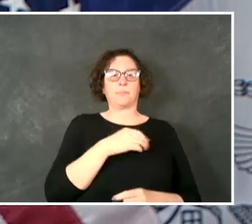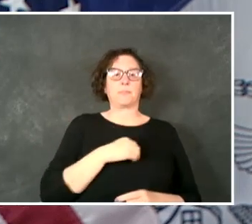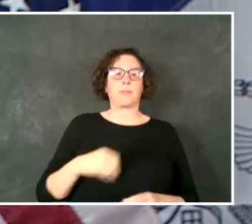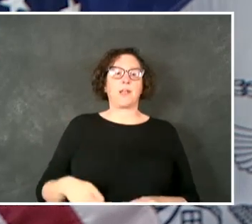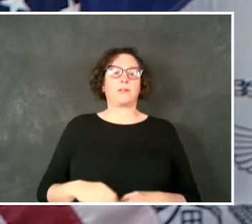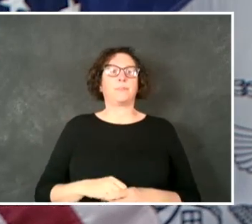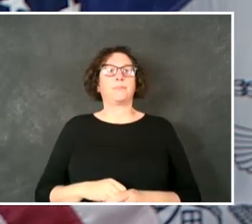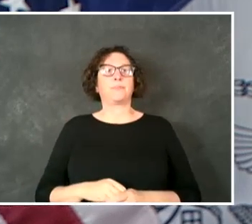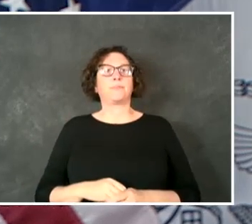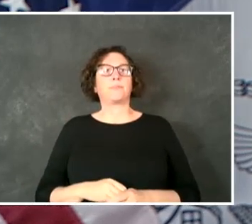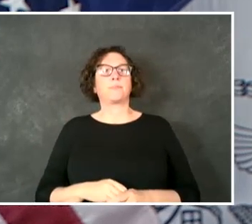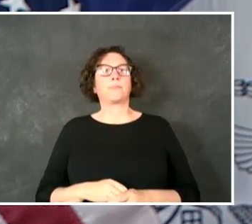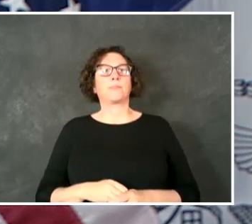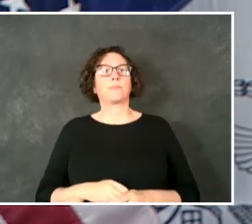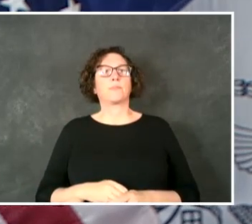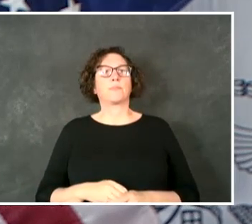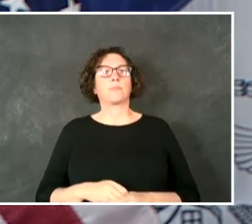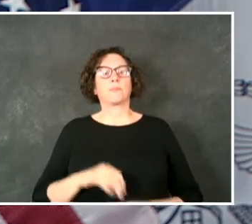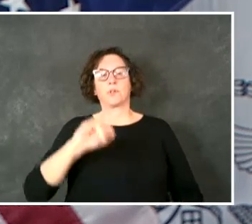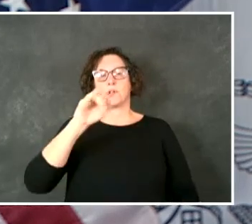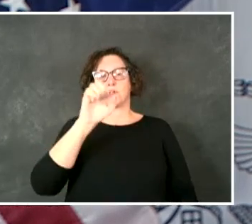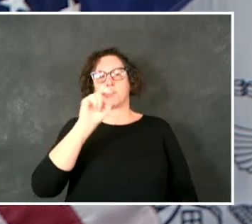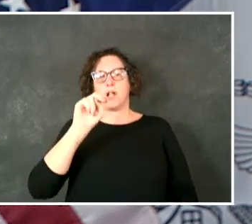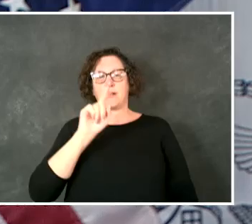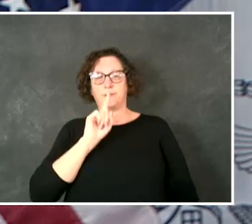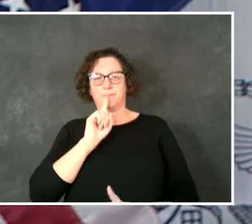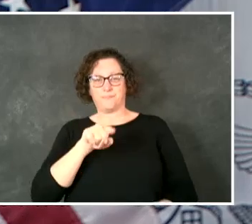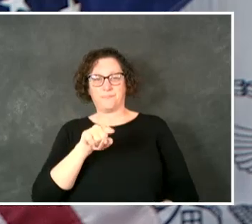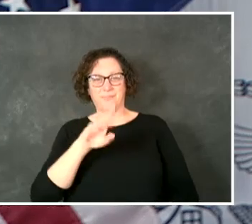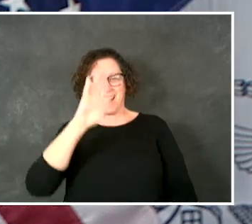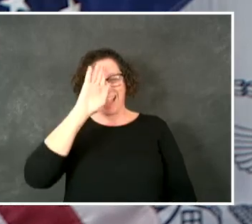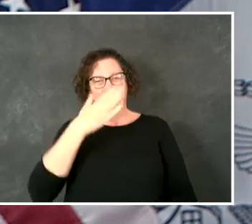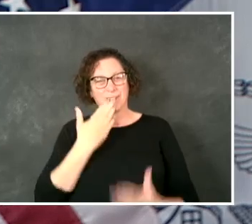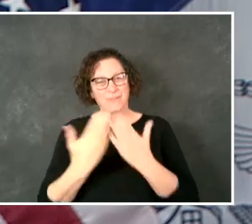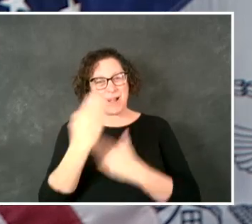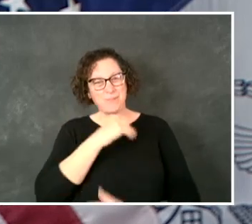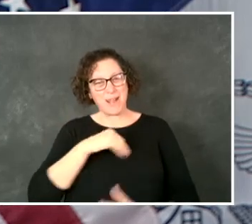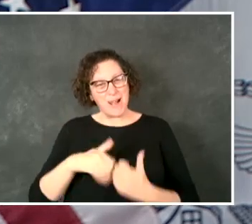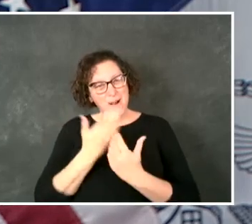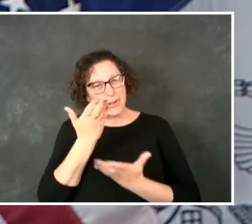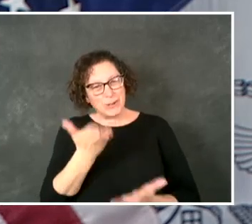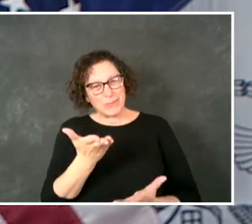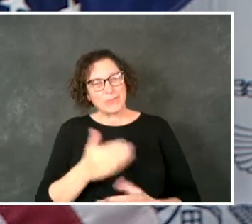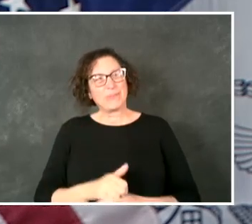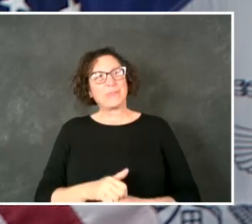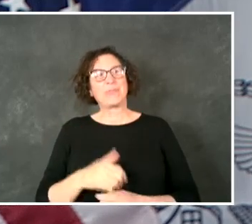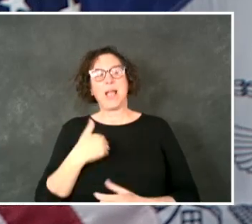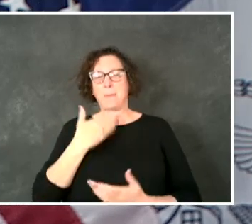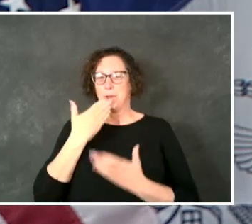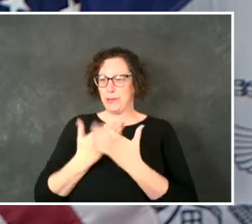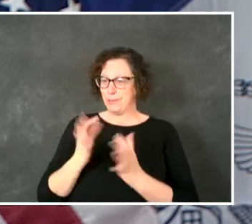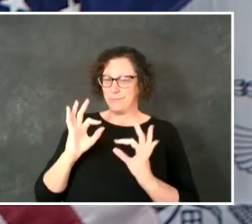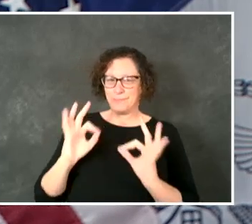ESPECIALLY WHEN IT COMES TO RESTAURANTS.